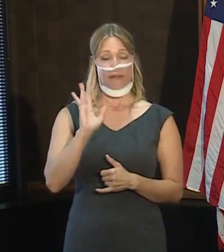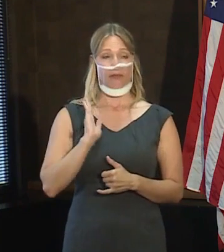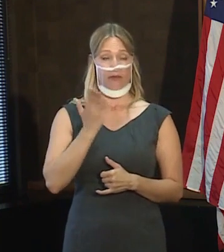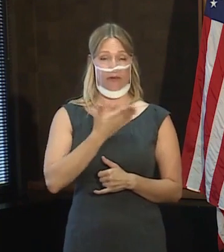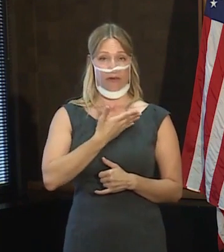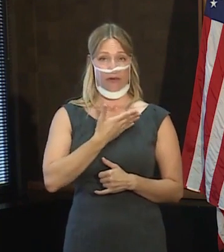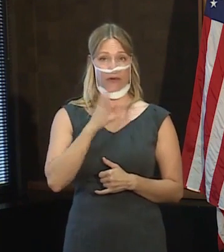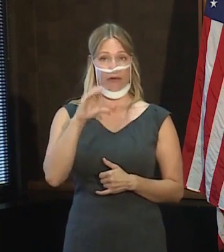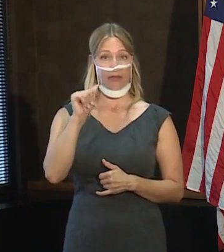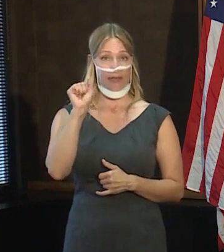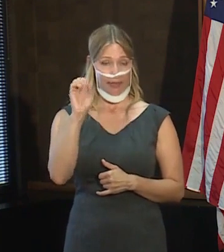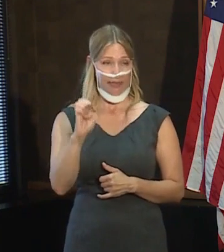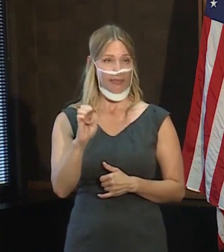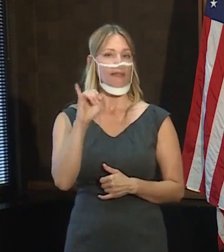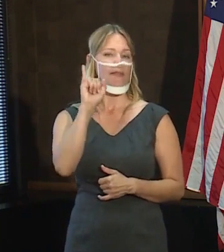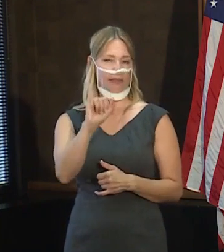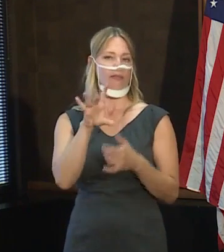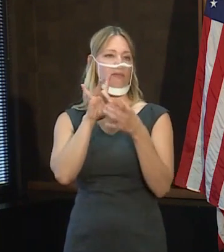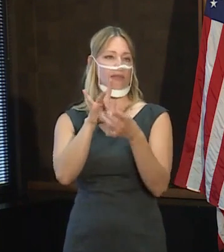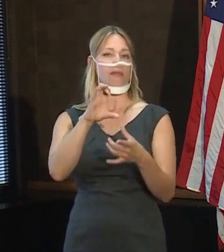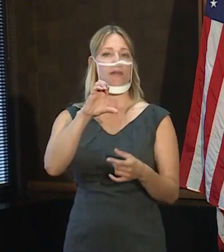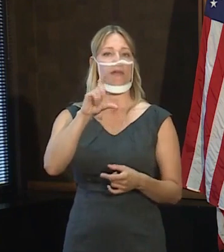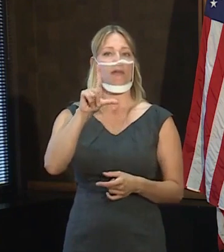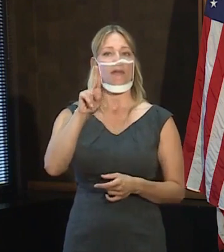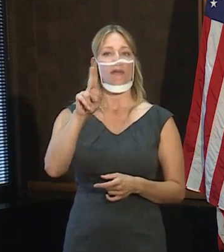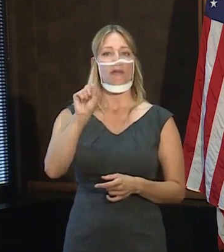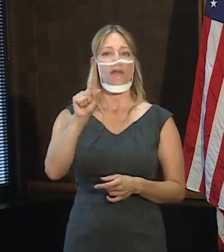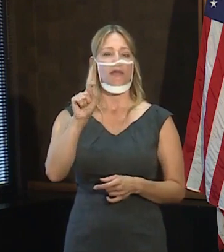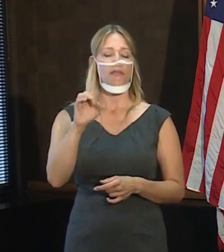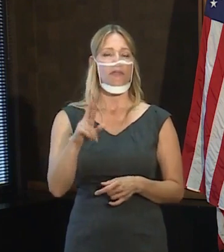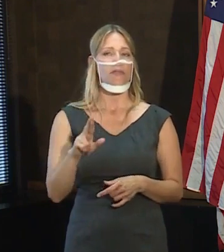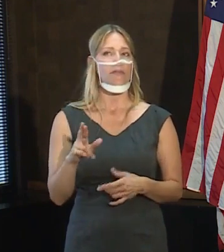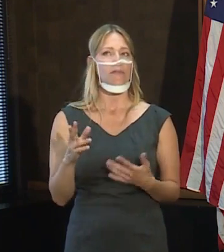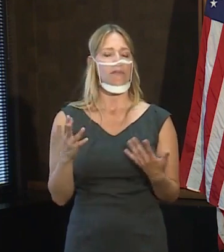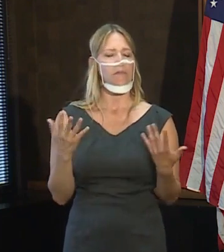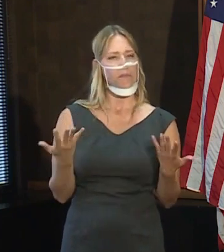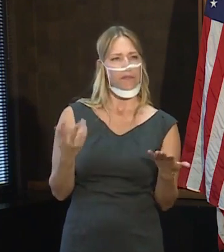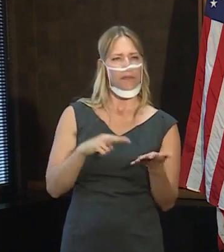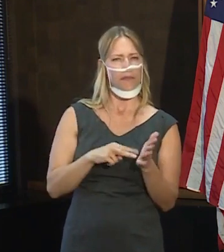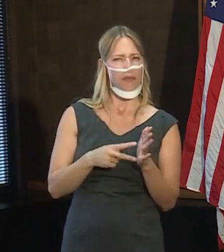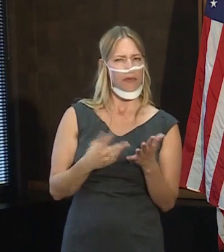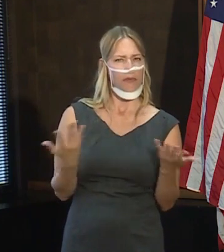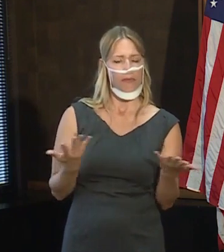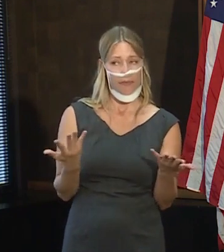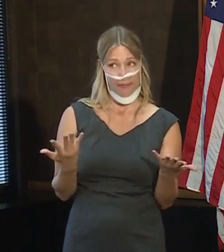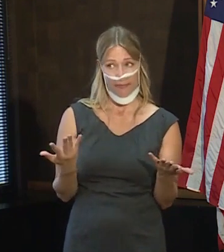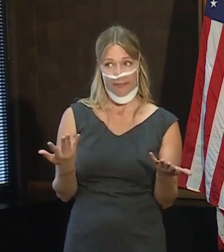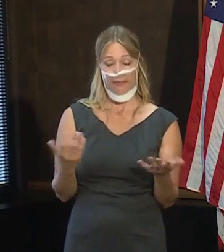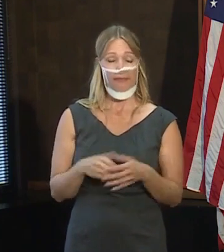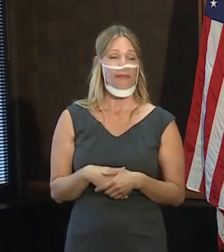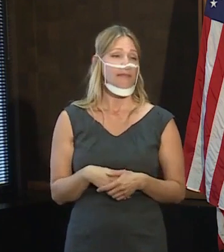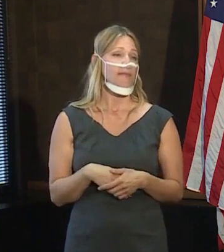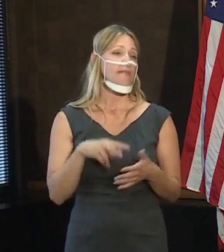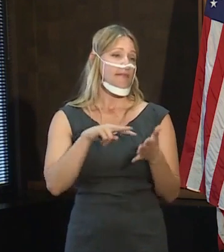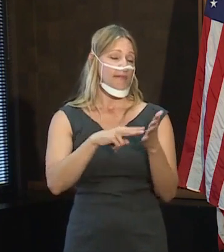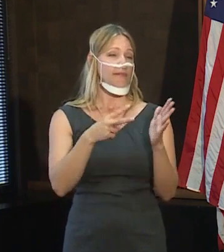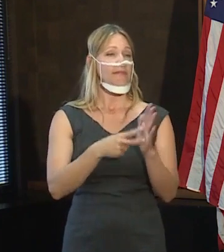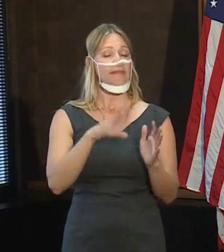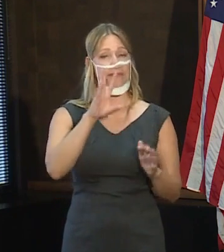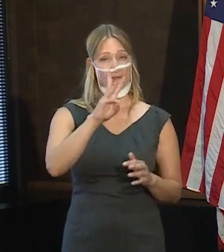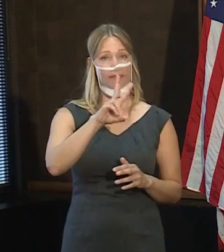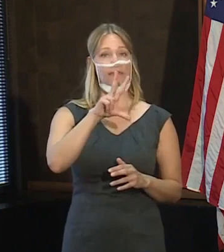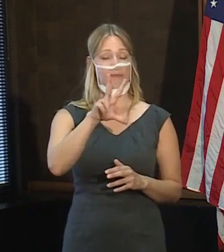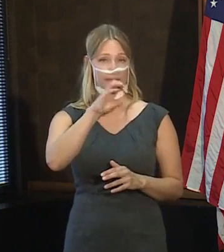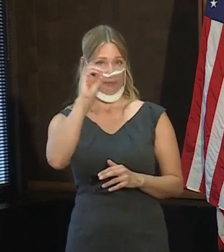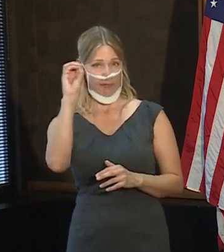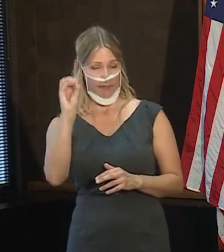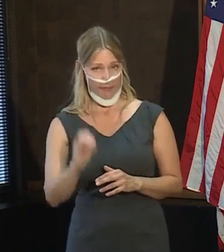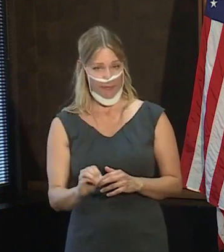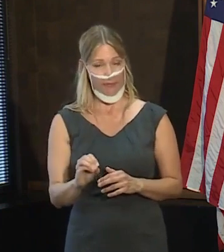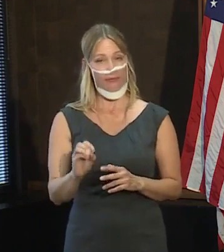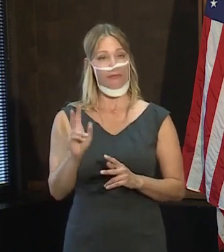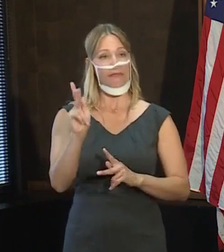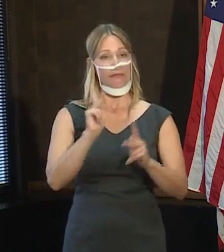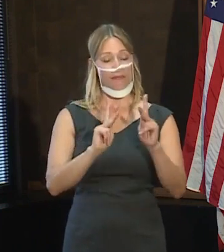HOWEVER TODAY I’M STANDING HERE AND I AM SAYING TO YOU 37 PERCENT OF OUR CASES ARE IN CLUSTERS.